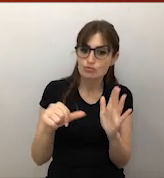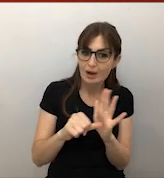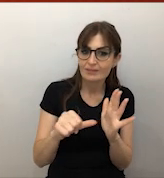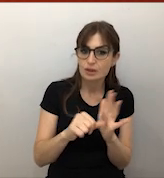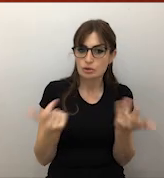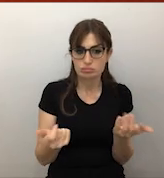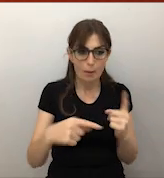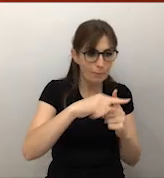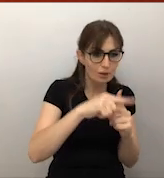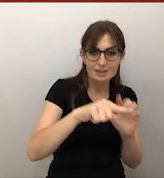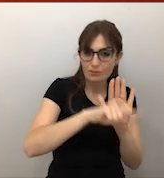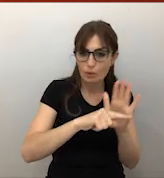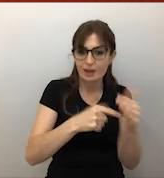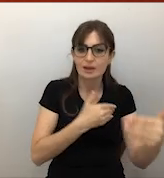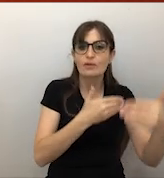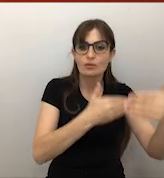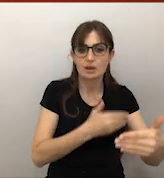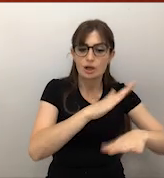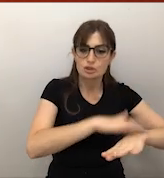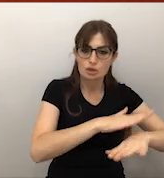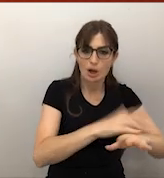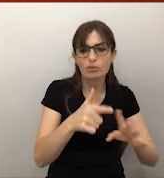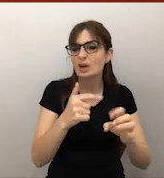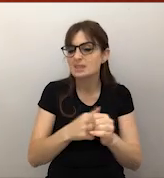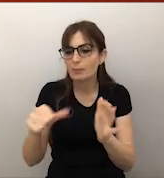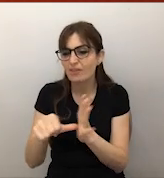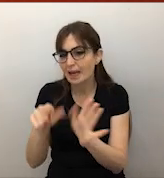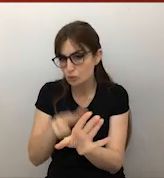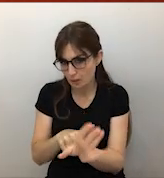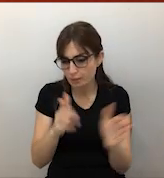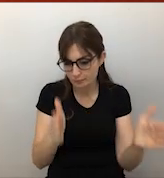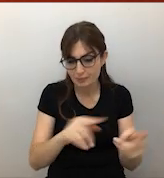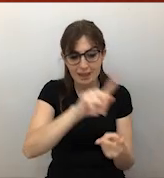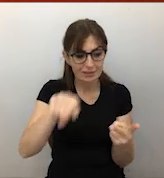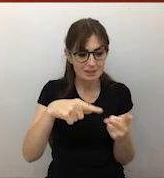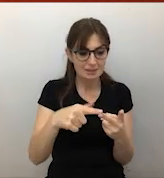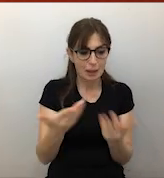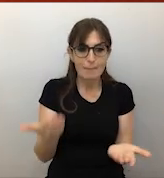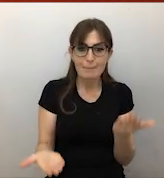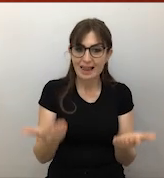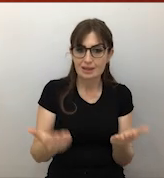or deficit over a specific period, for example, the financial year. The second statement is the balance sheet,